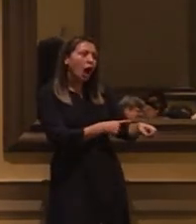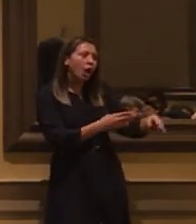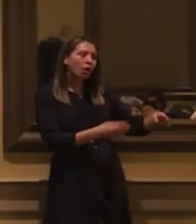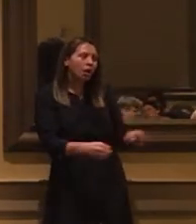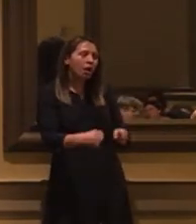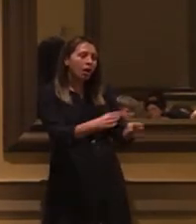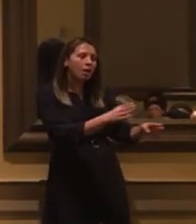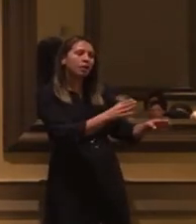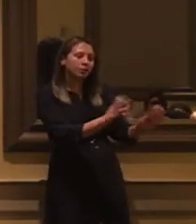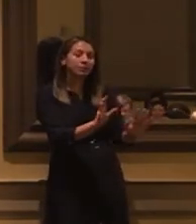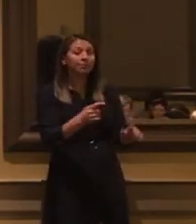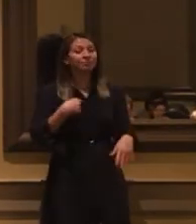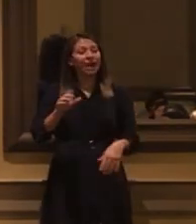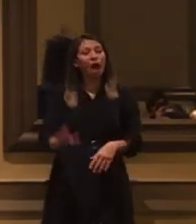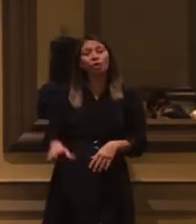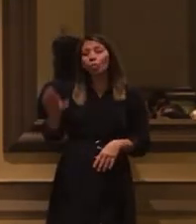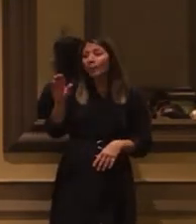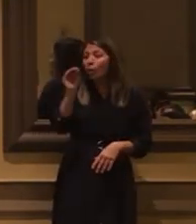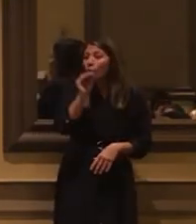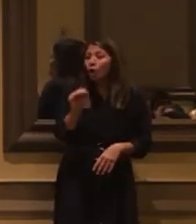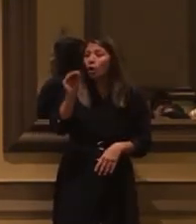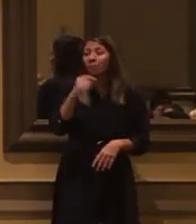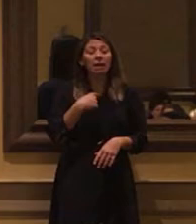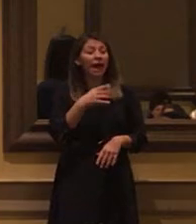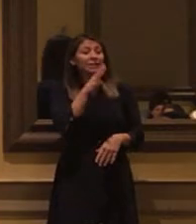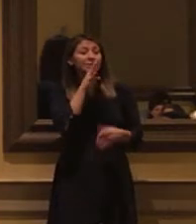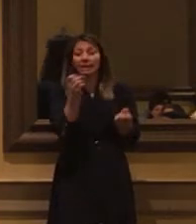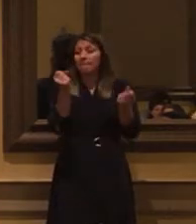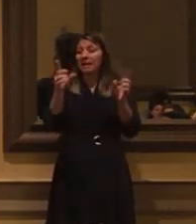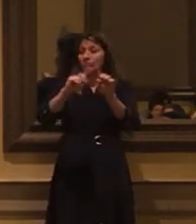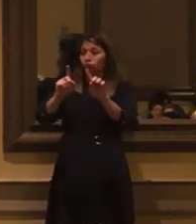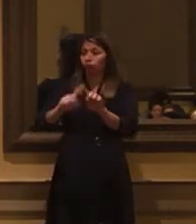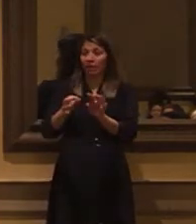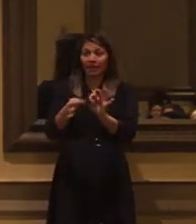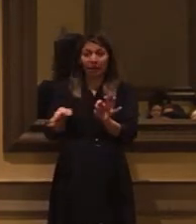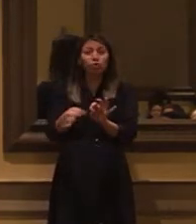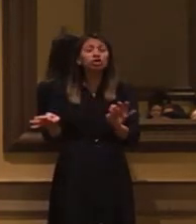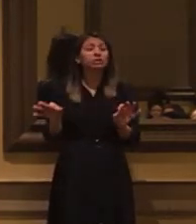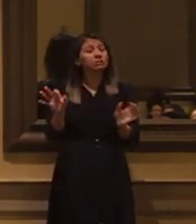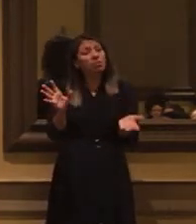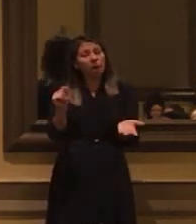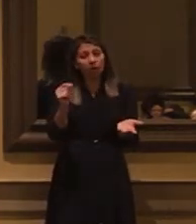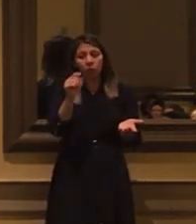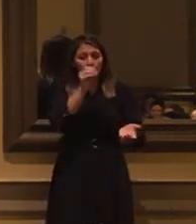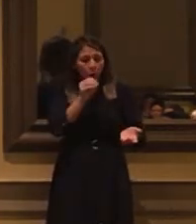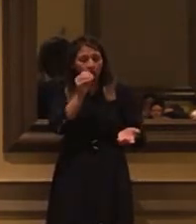I grew up . I speak many different languages like